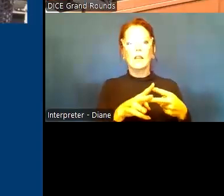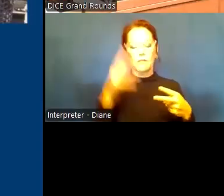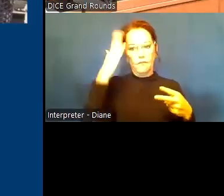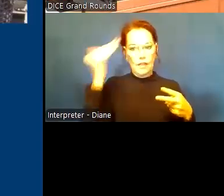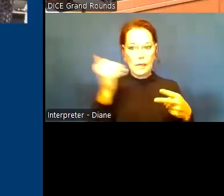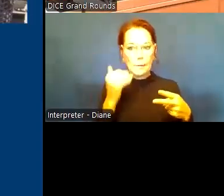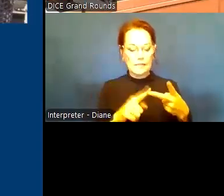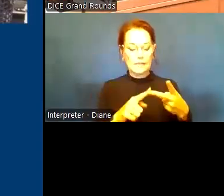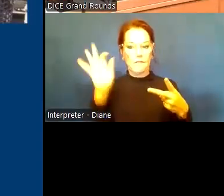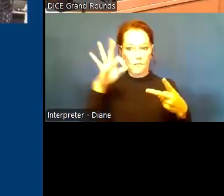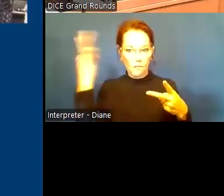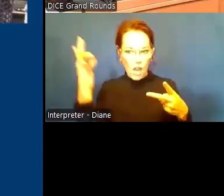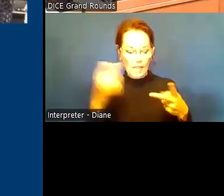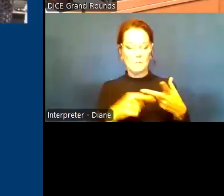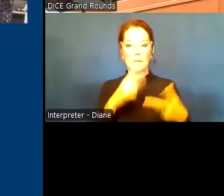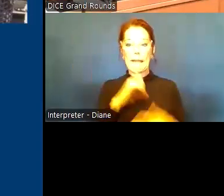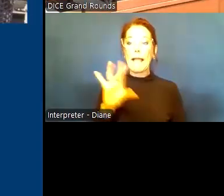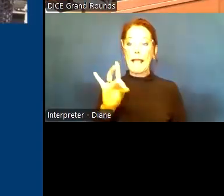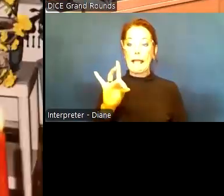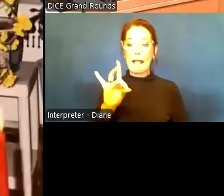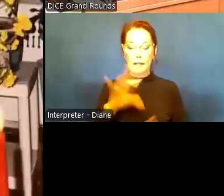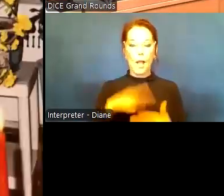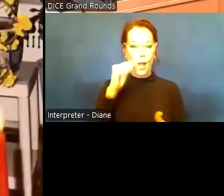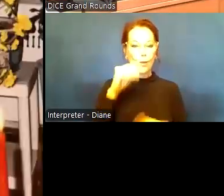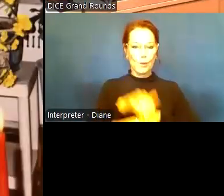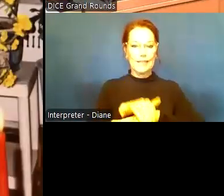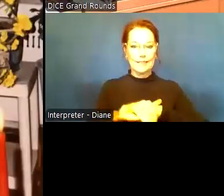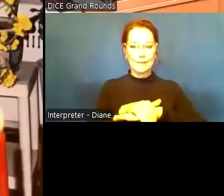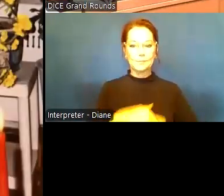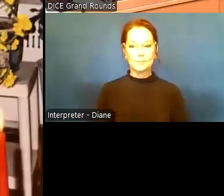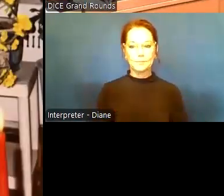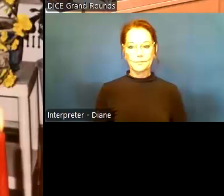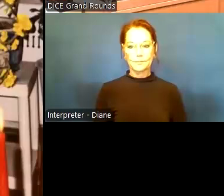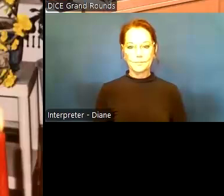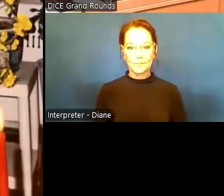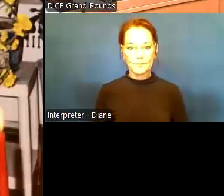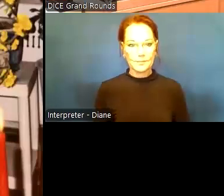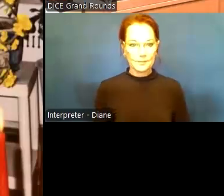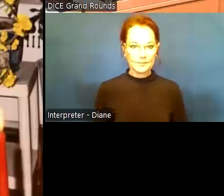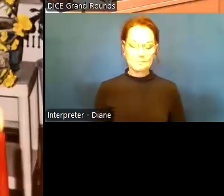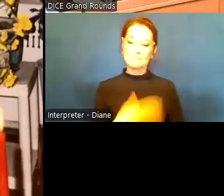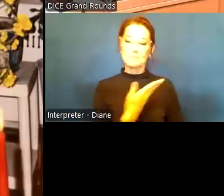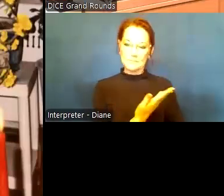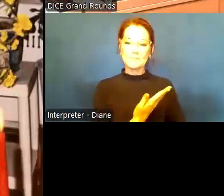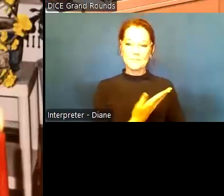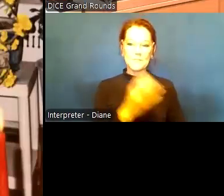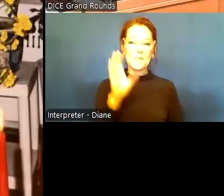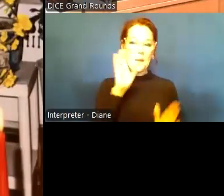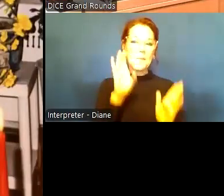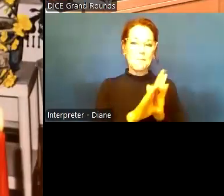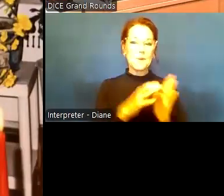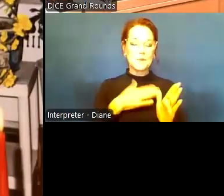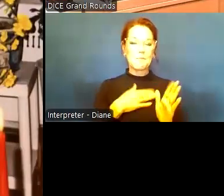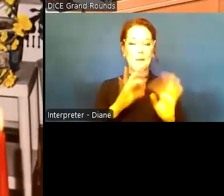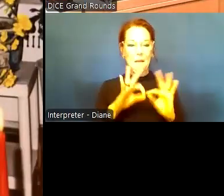eight and so um here is some pictures from my childhood so on the left hand side this